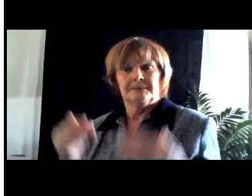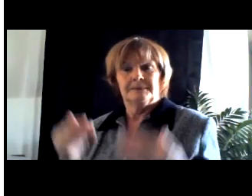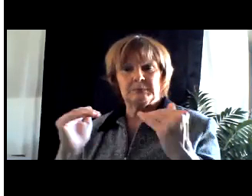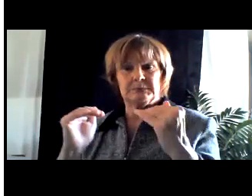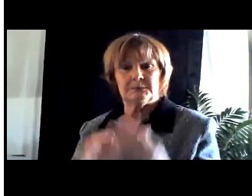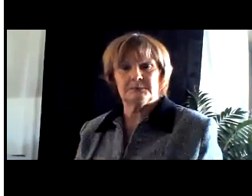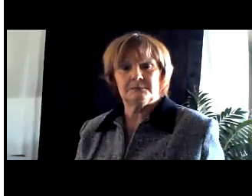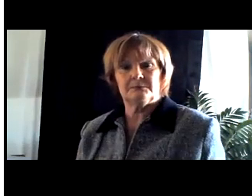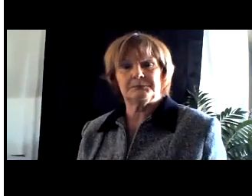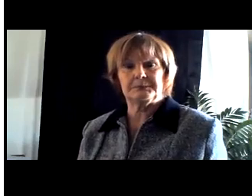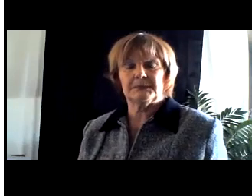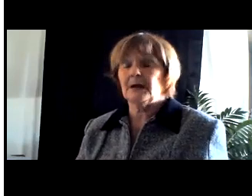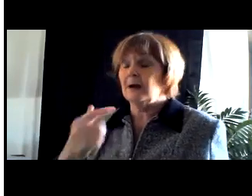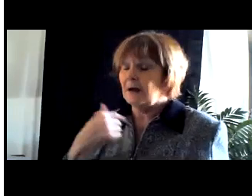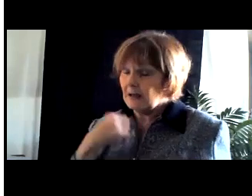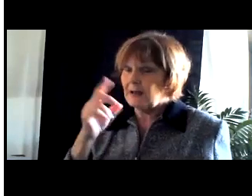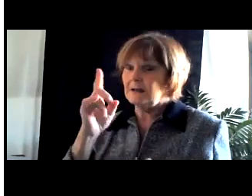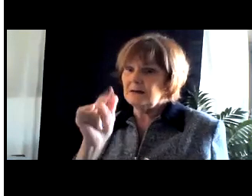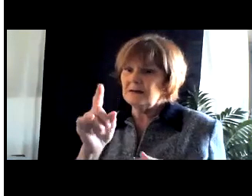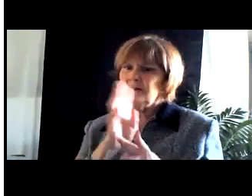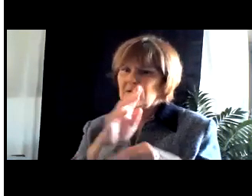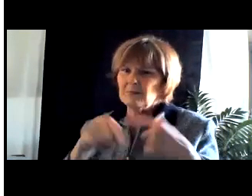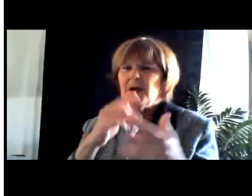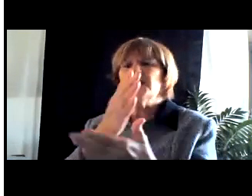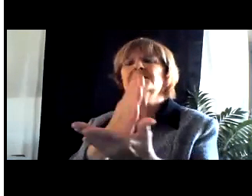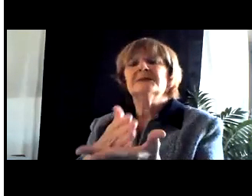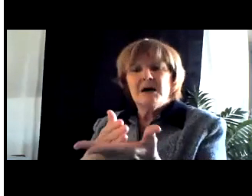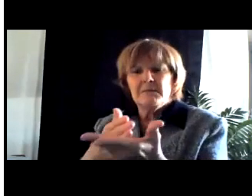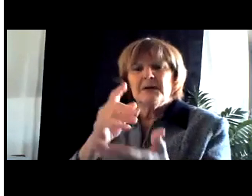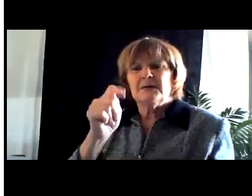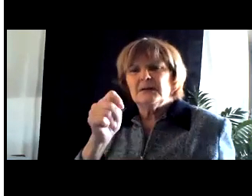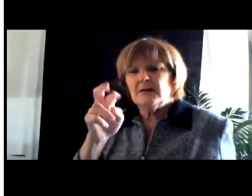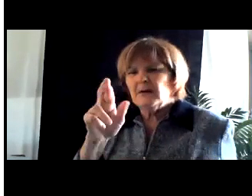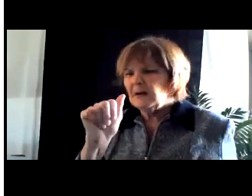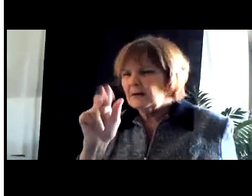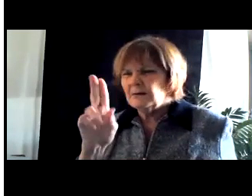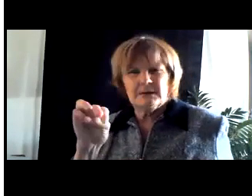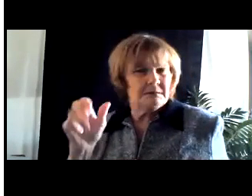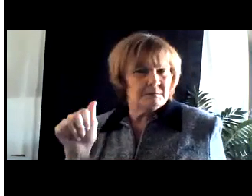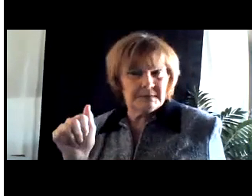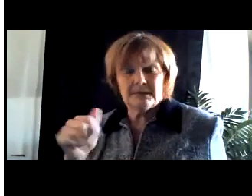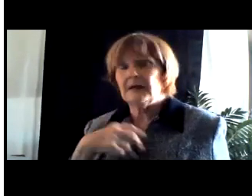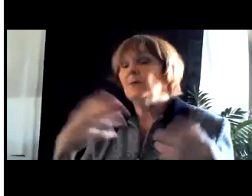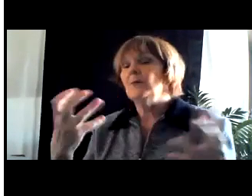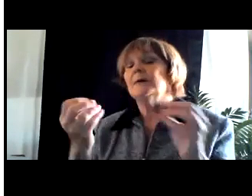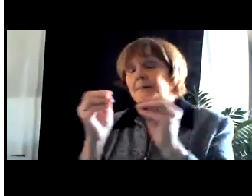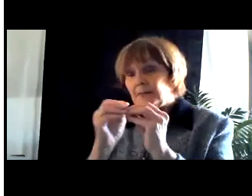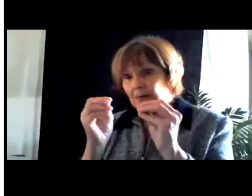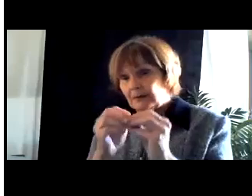So I mentioned a couple of causes of trauma, but I also just wanted to give just a few more. So we talked a little bit about racial profiling, police brutality.